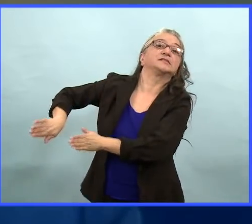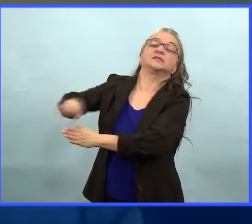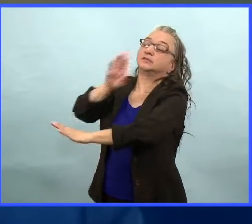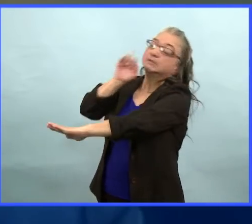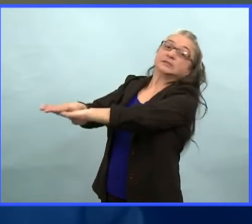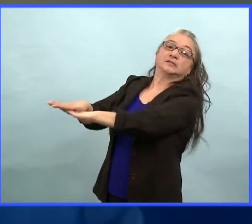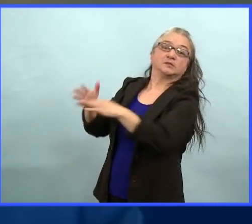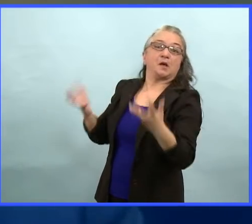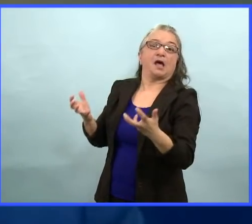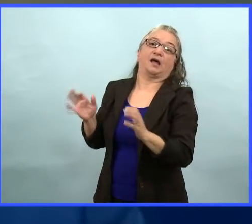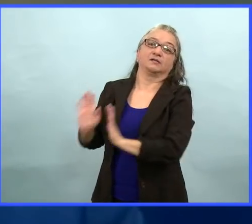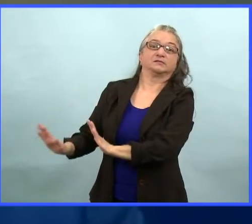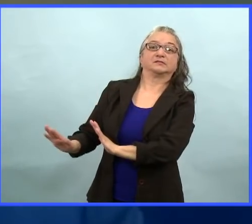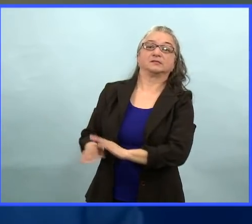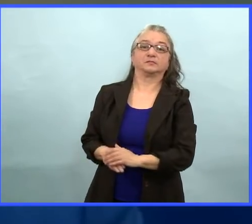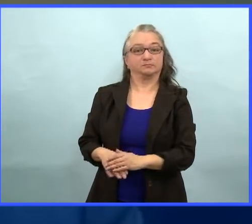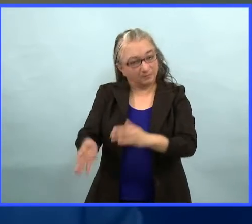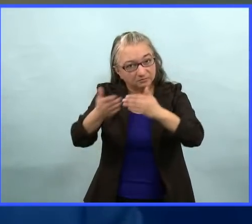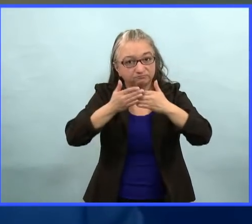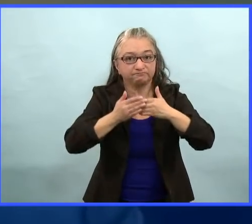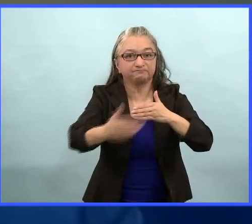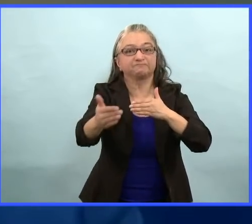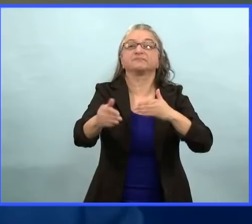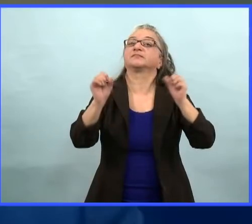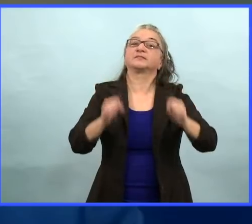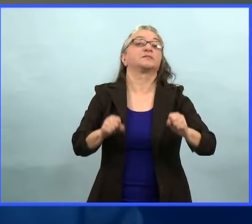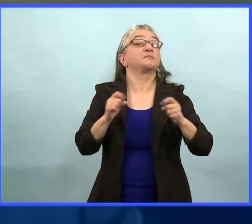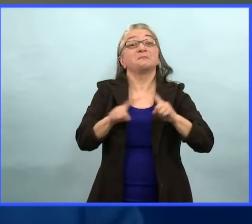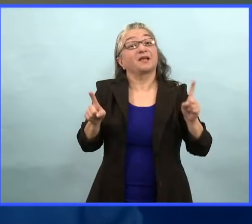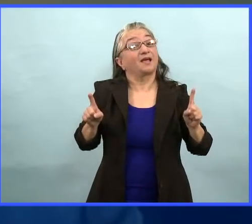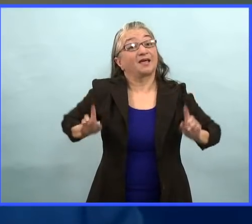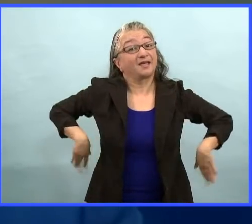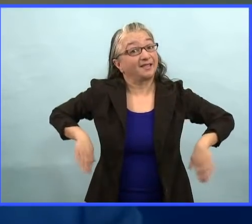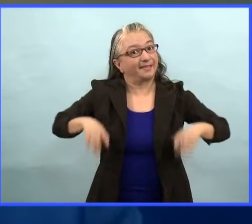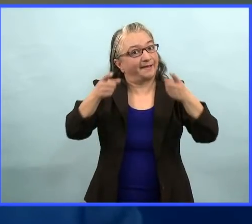for the past two years we've been monitoring the number of coveted positive patients in hospital